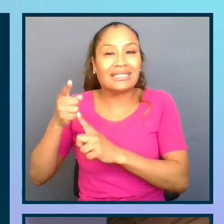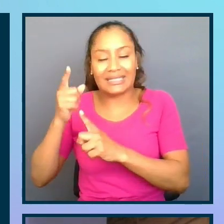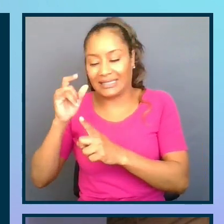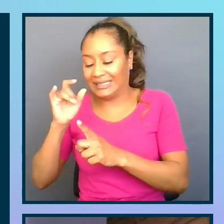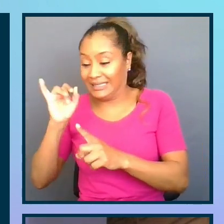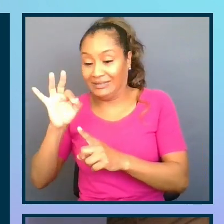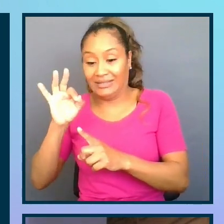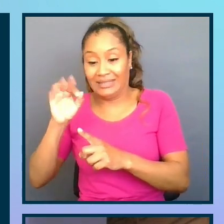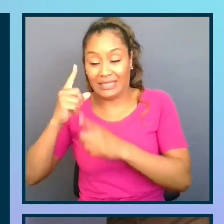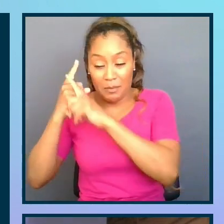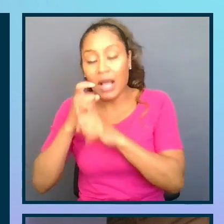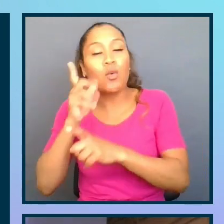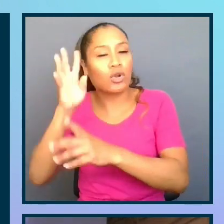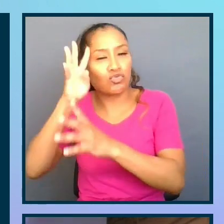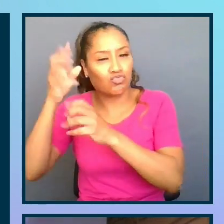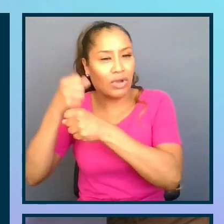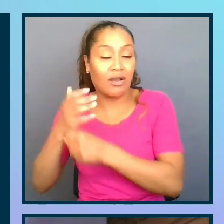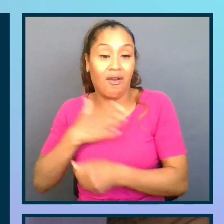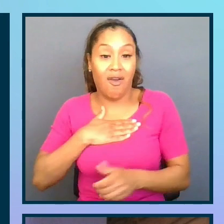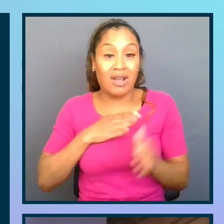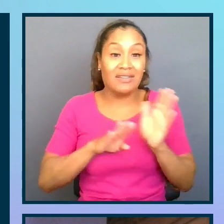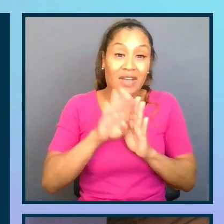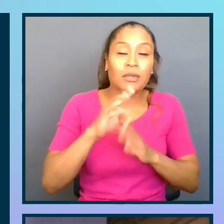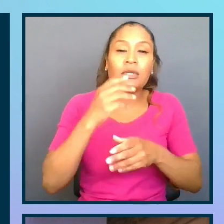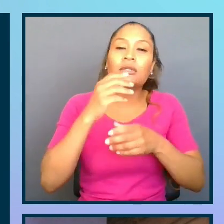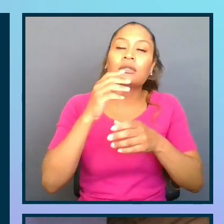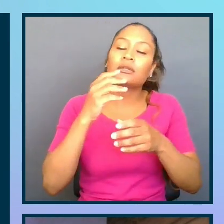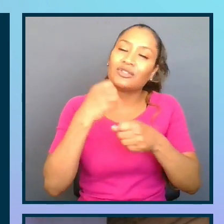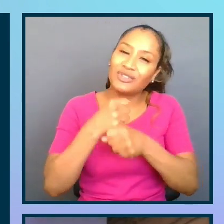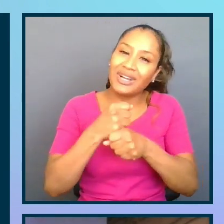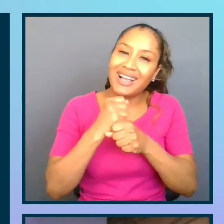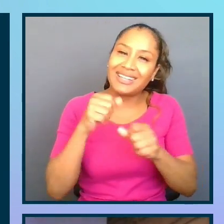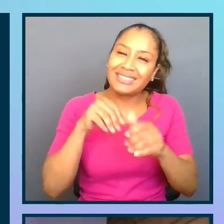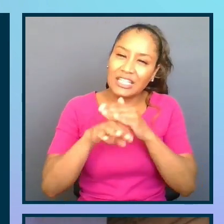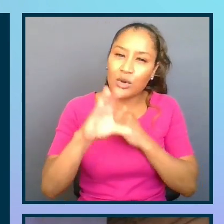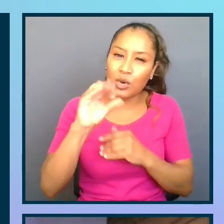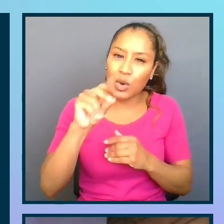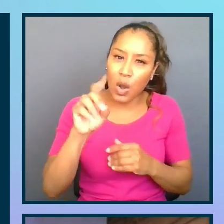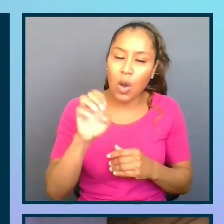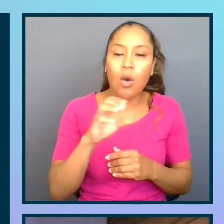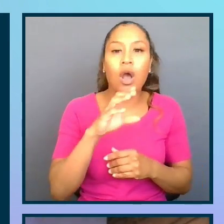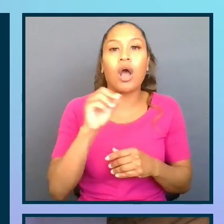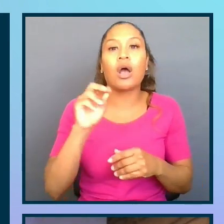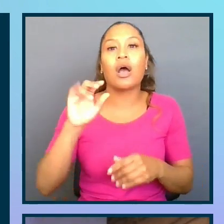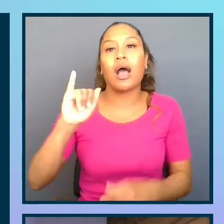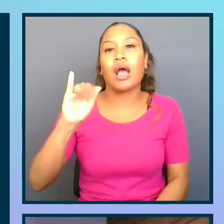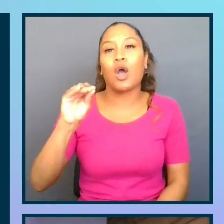Our developers create accessible code and they use the Ali inspector for iOS and the Ali scanner on Android